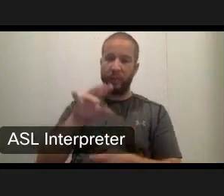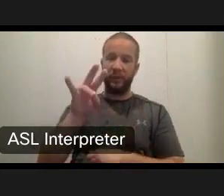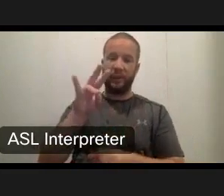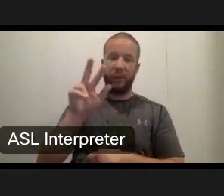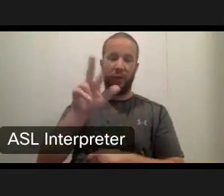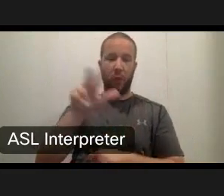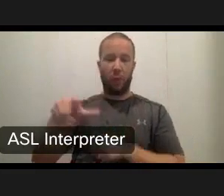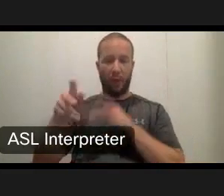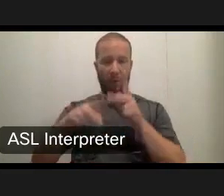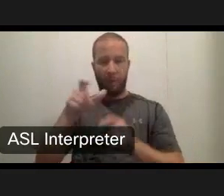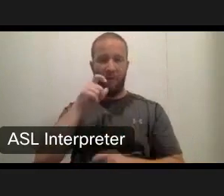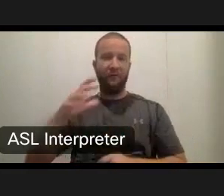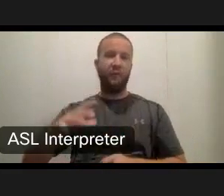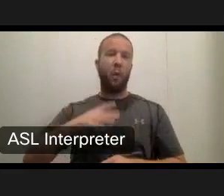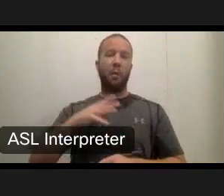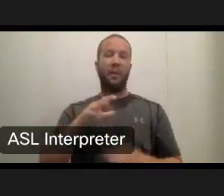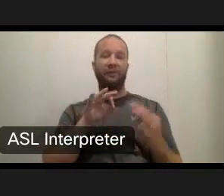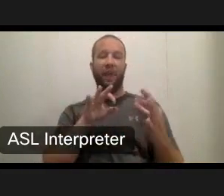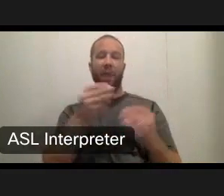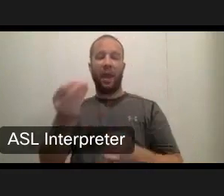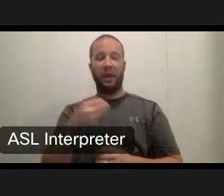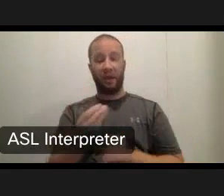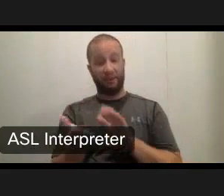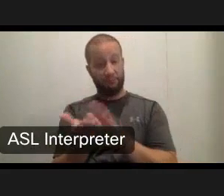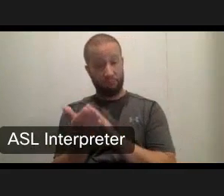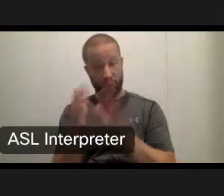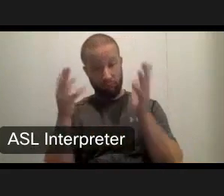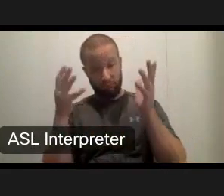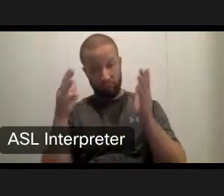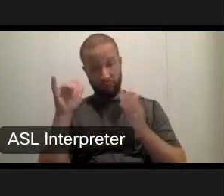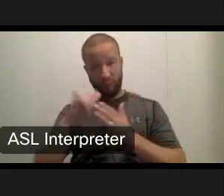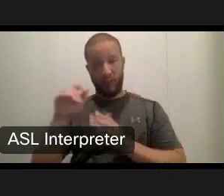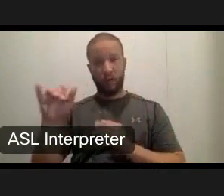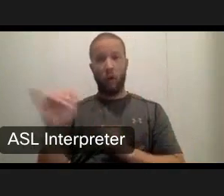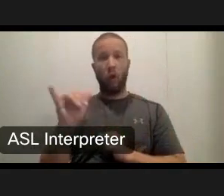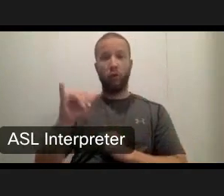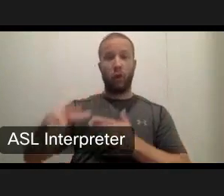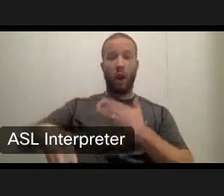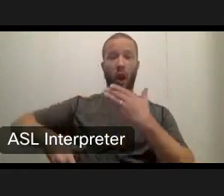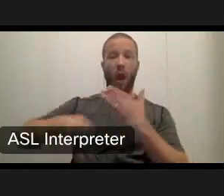that formally provided feedback um this is in addition to feedback that we might have heard